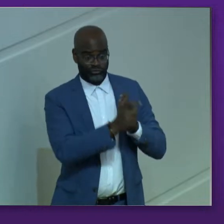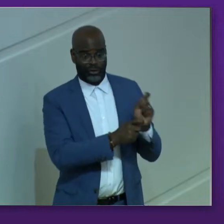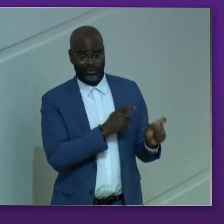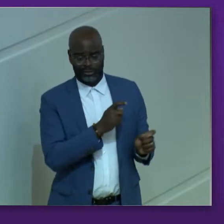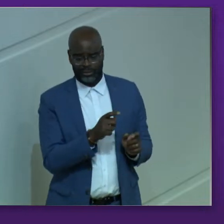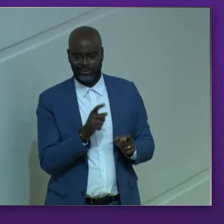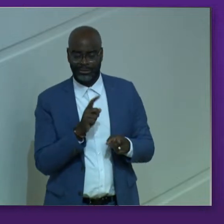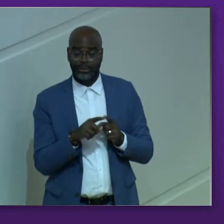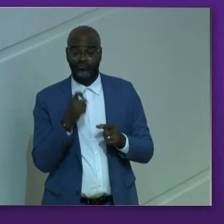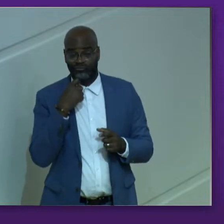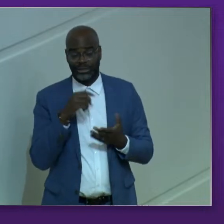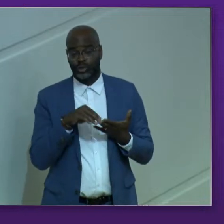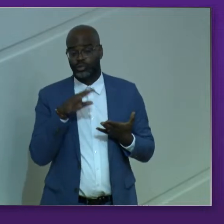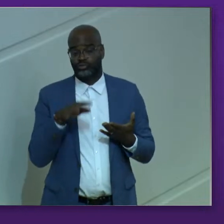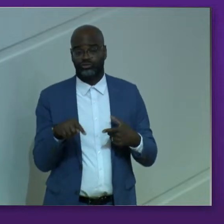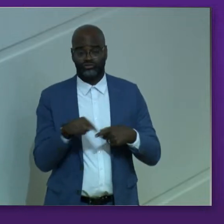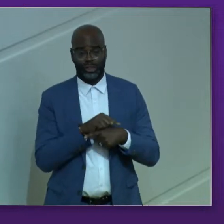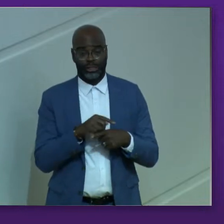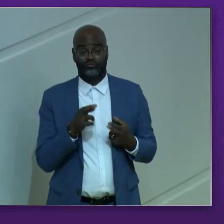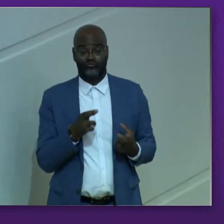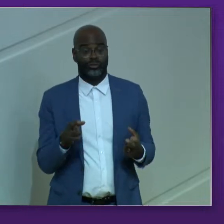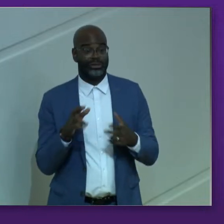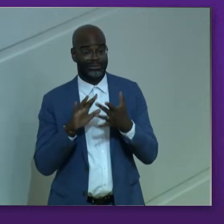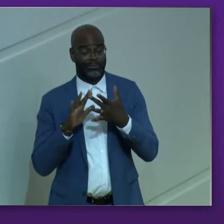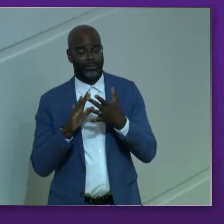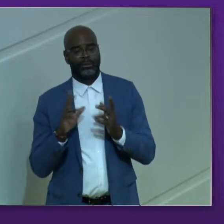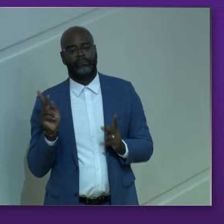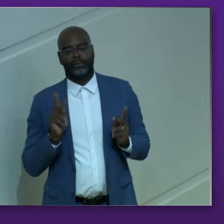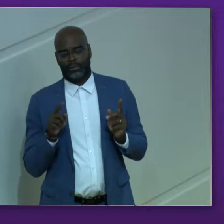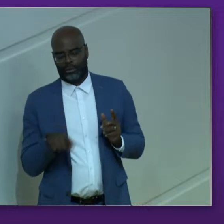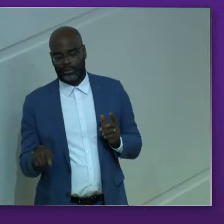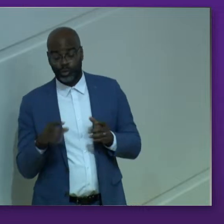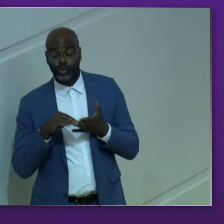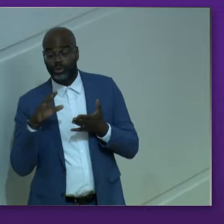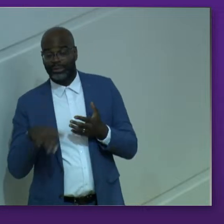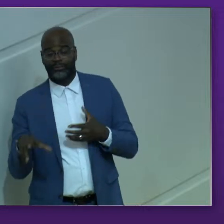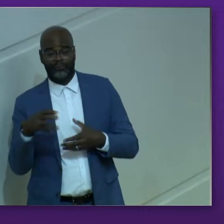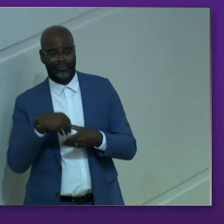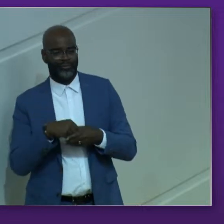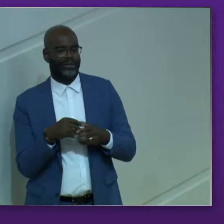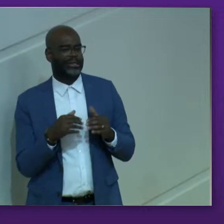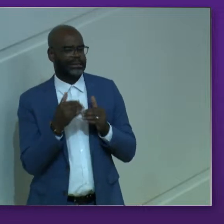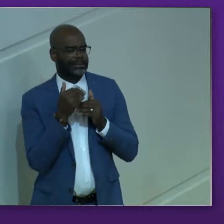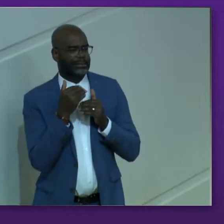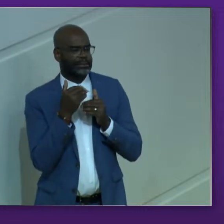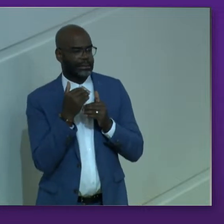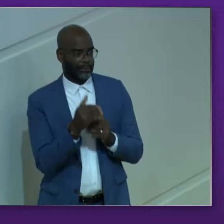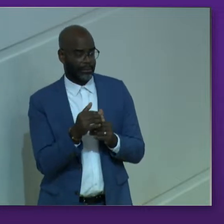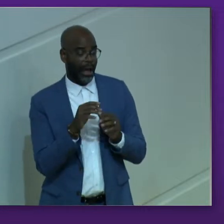PROFESSIONAL DEVELOPMENT CHALLENGES. DR. MILLER COLLABORATES EXTENSIVELY ACROSS